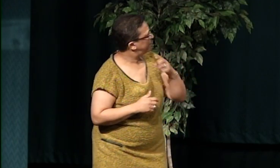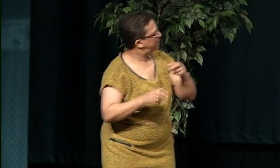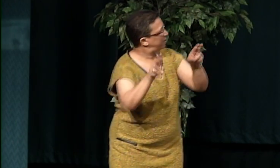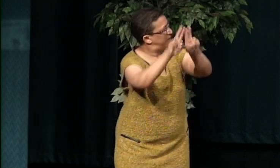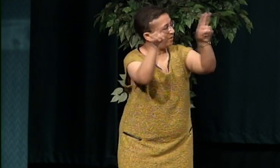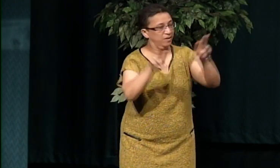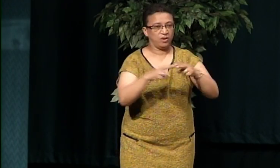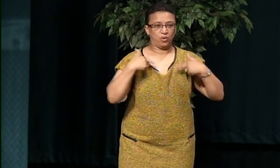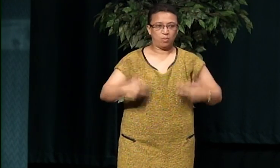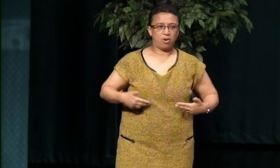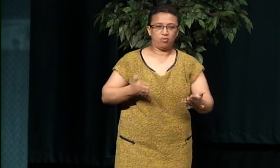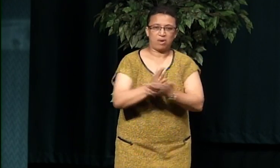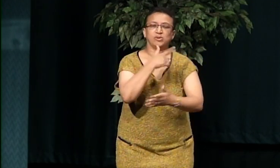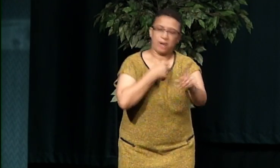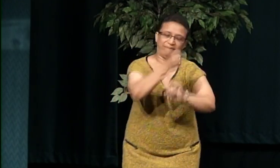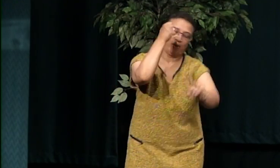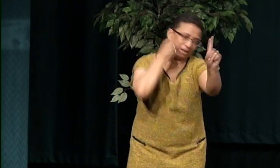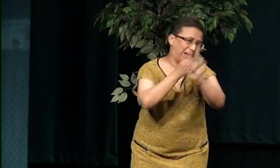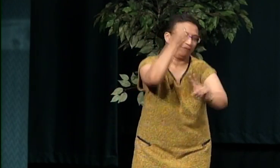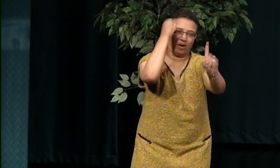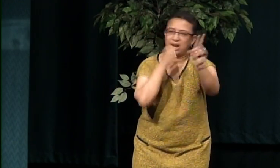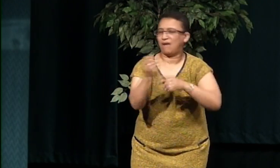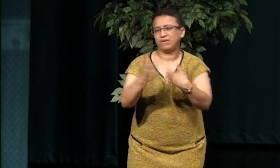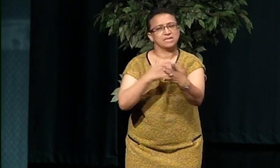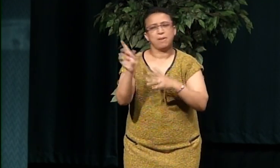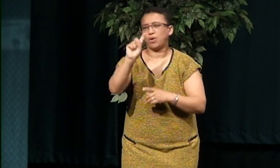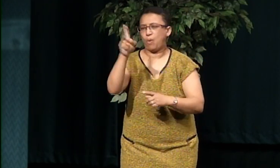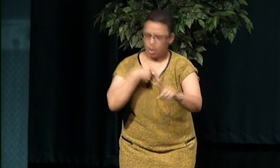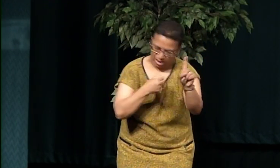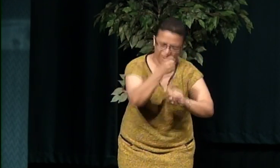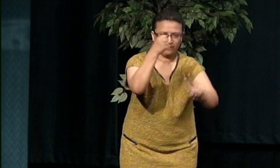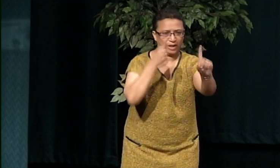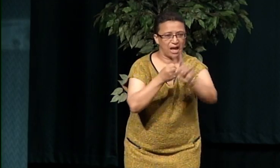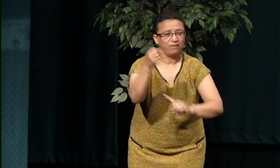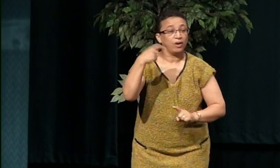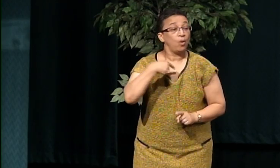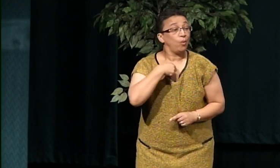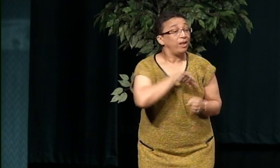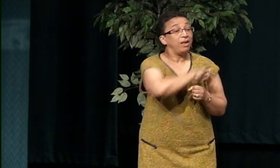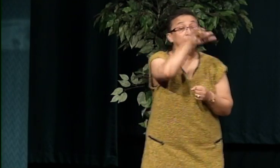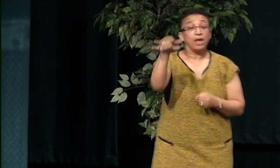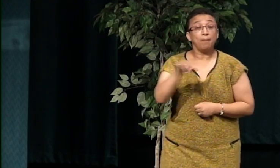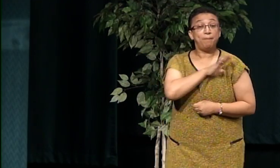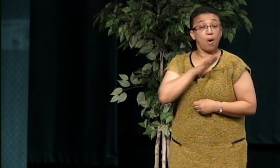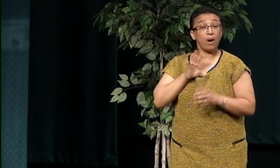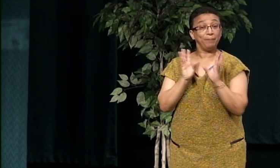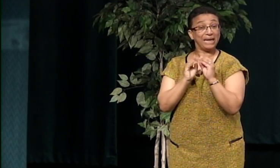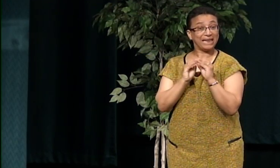International human rights advocacy and this is everywhere.